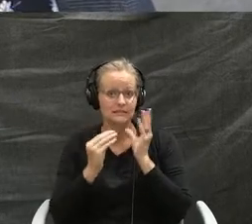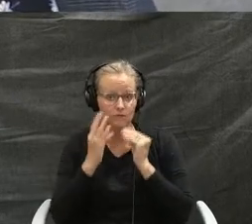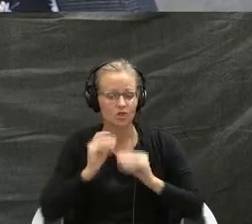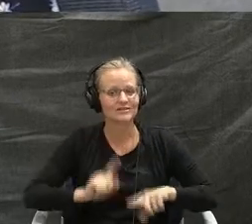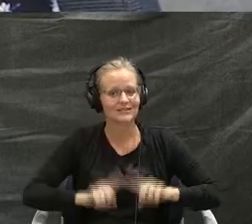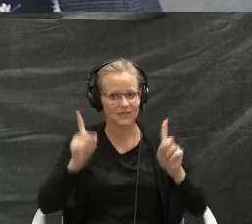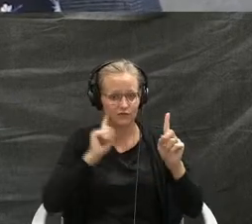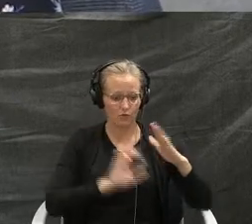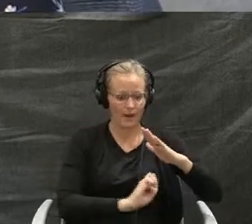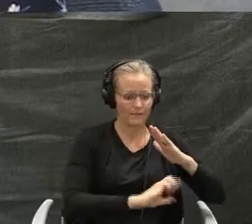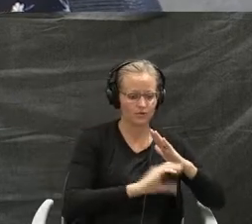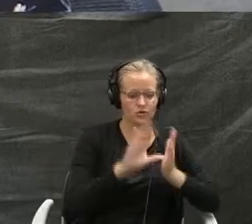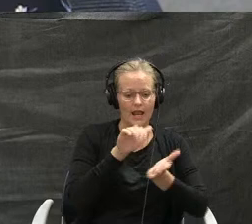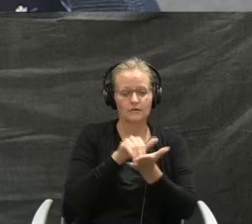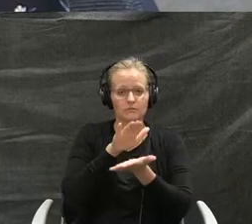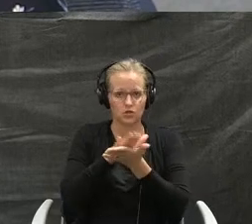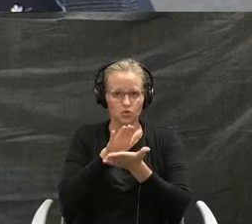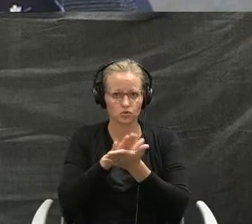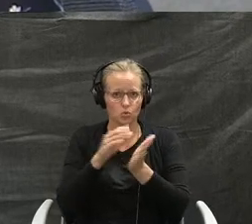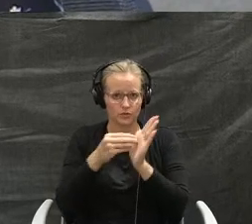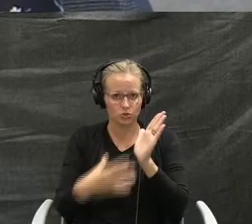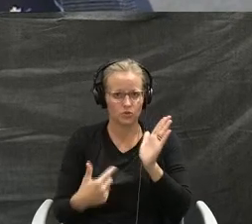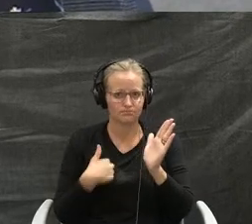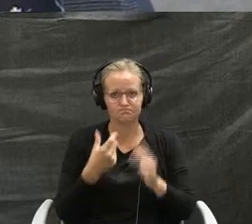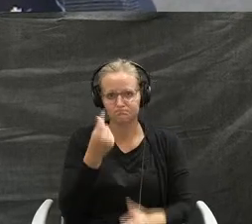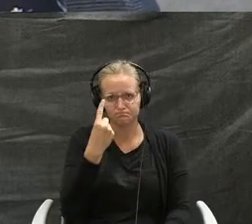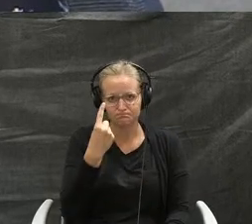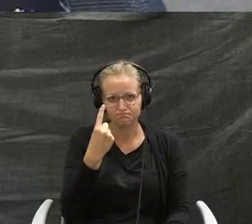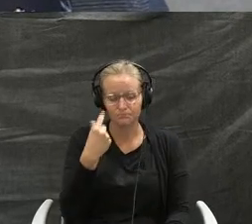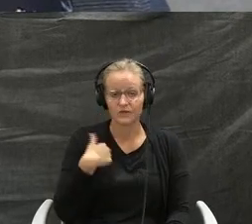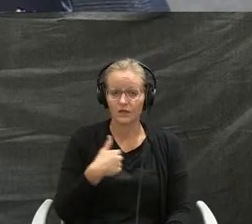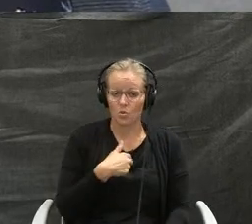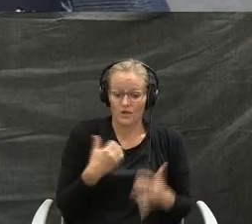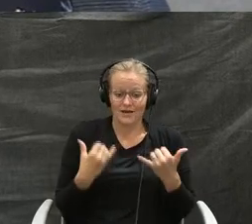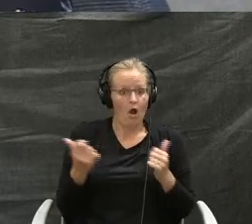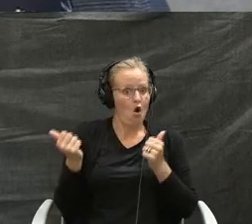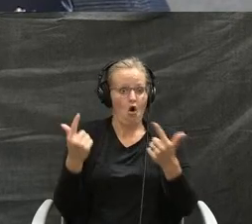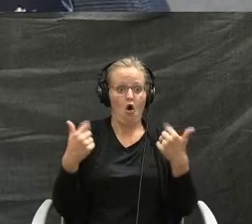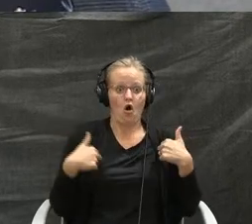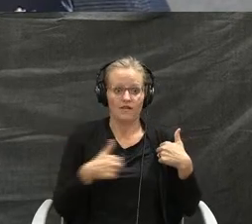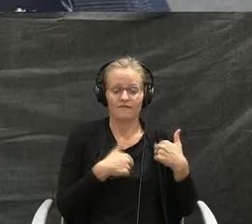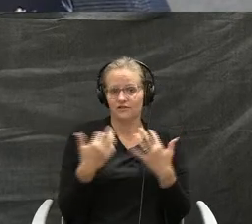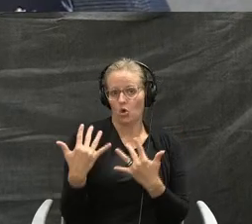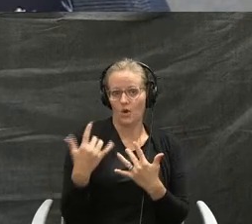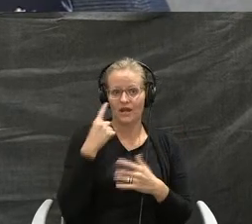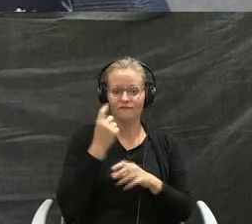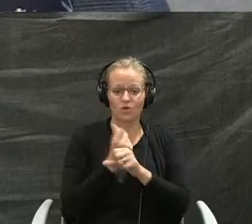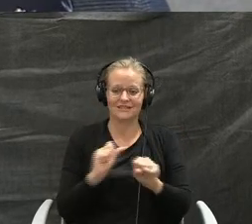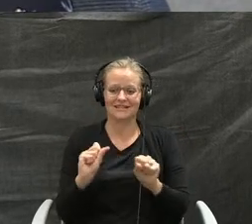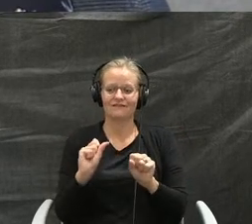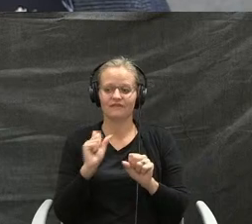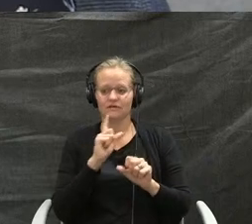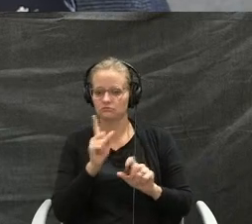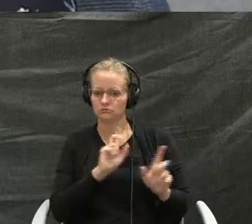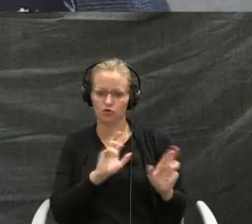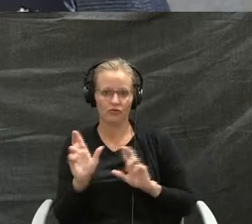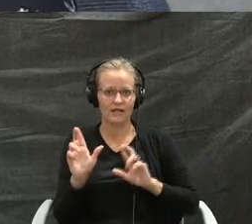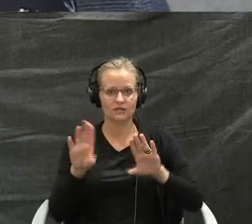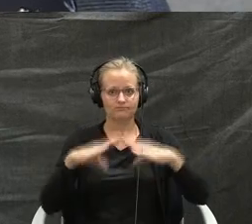and middle school students. We all await the time when we can safely return to the classroom and that day will come soon.